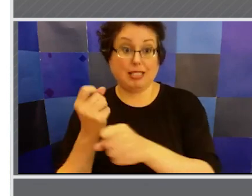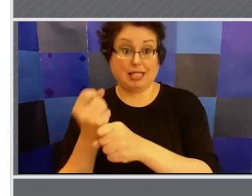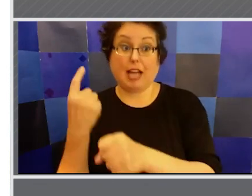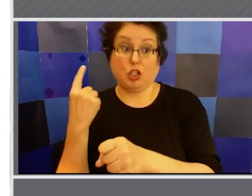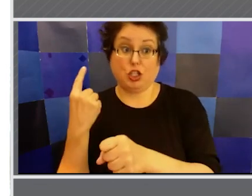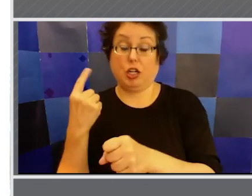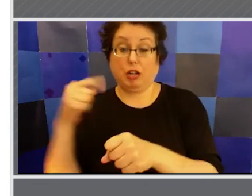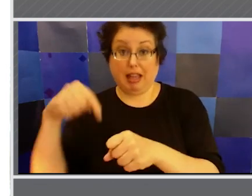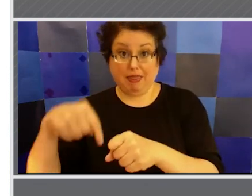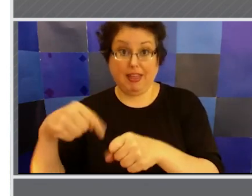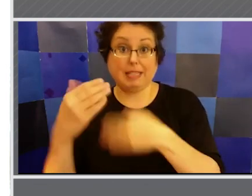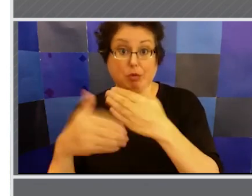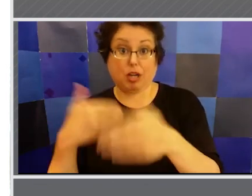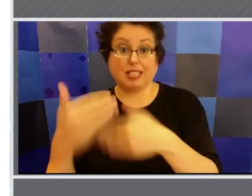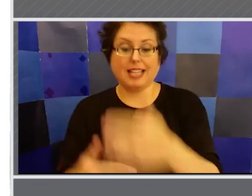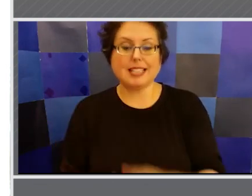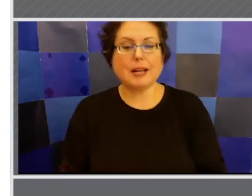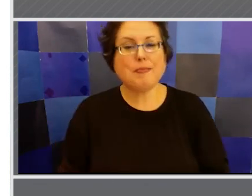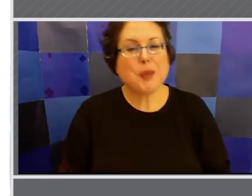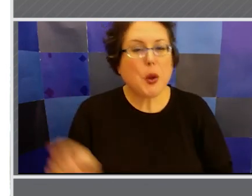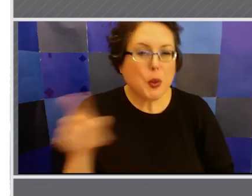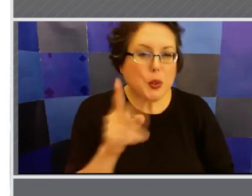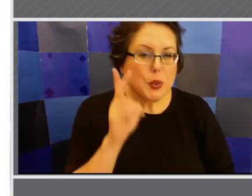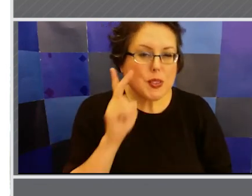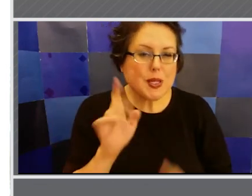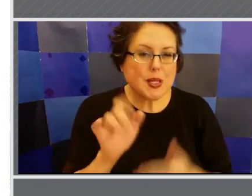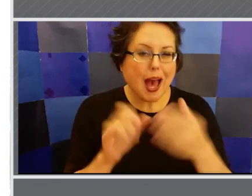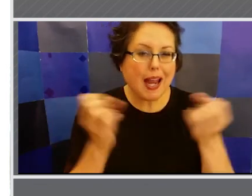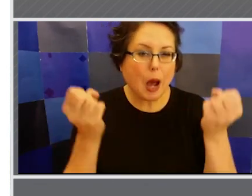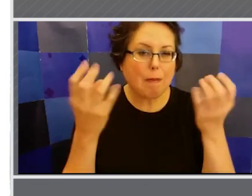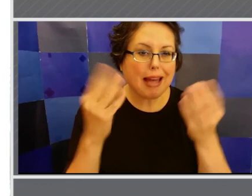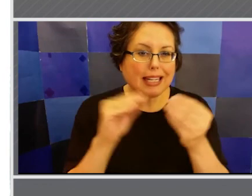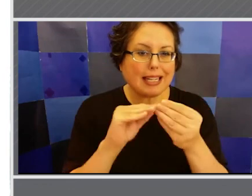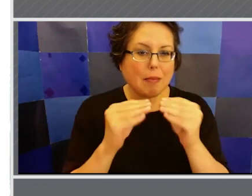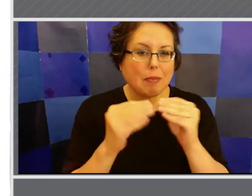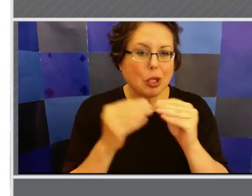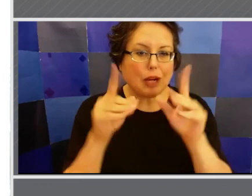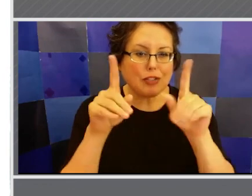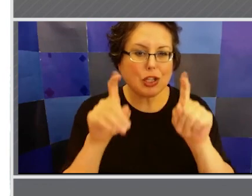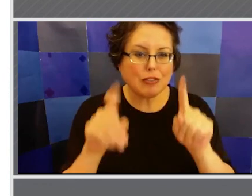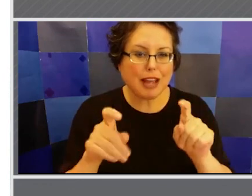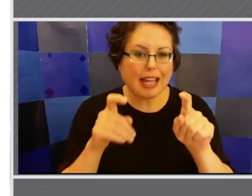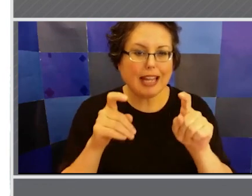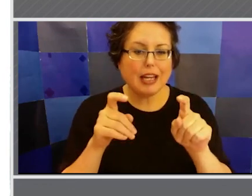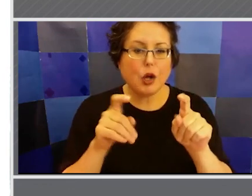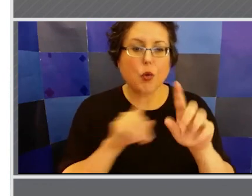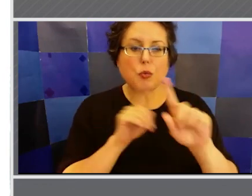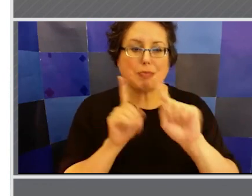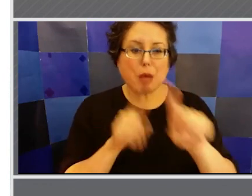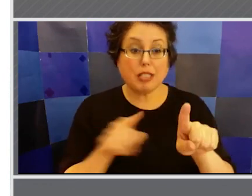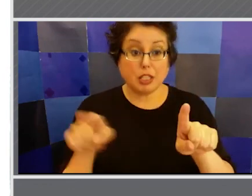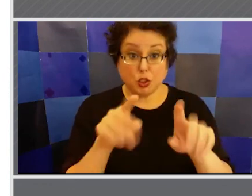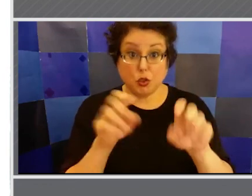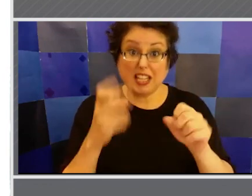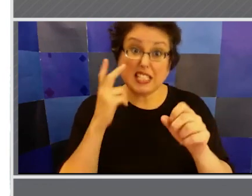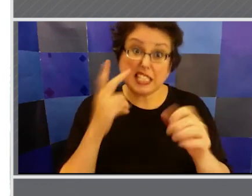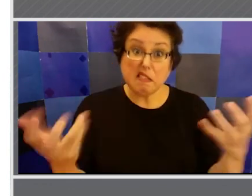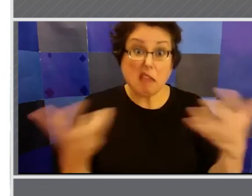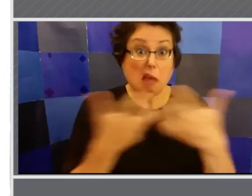And for those of you just kind of check up a number of survey responses for the same project but buckets. As you can see the matchup generally pretty well.